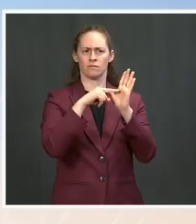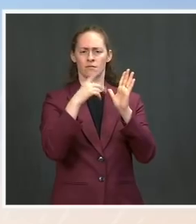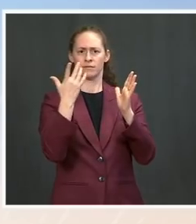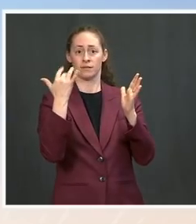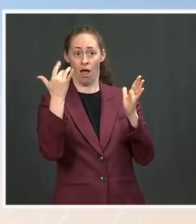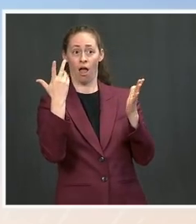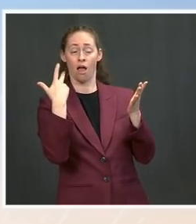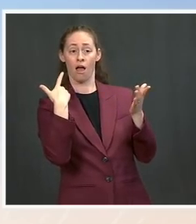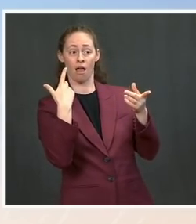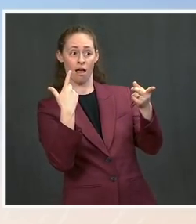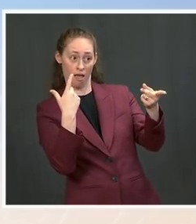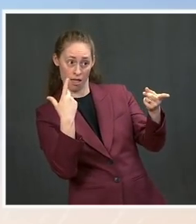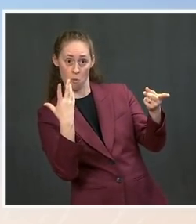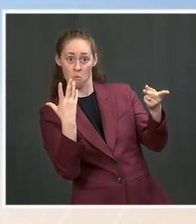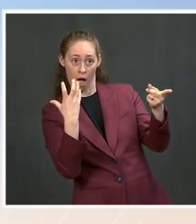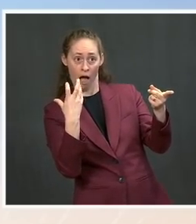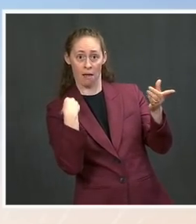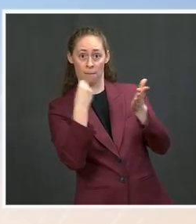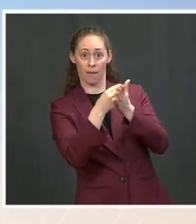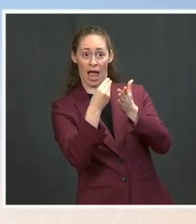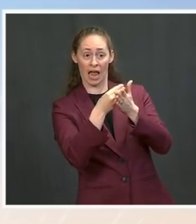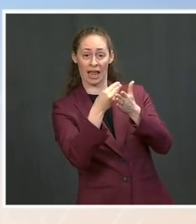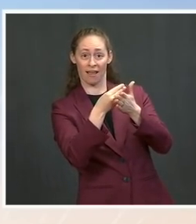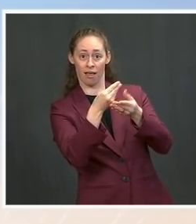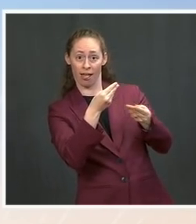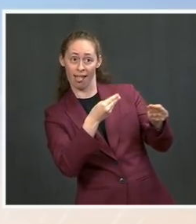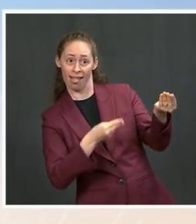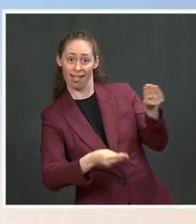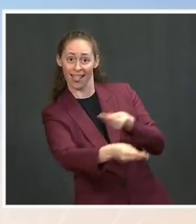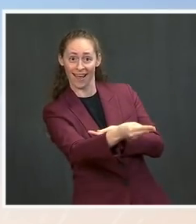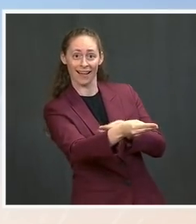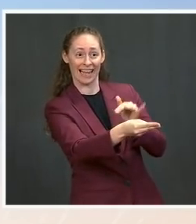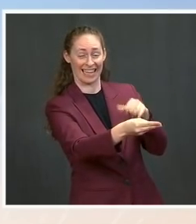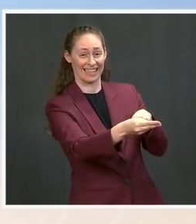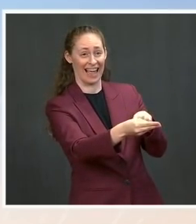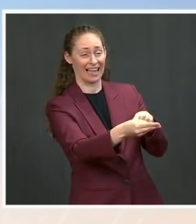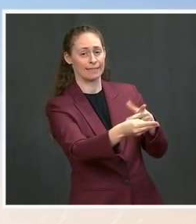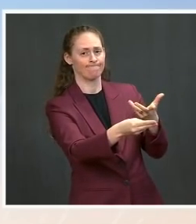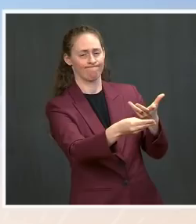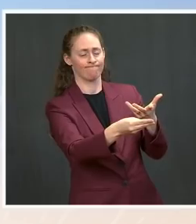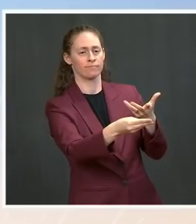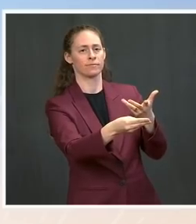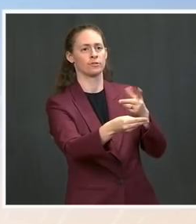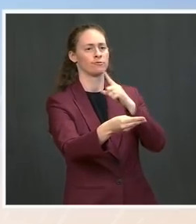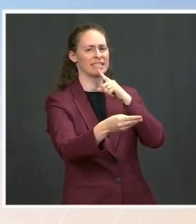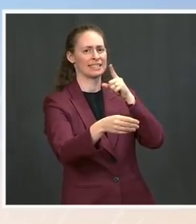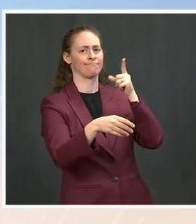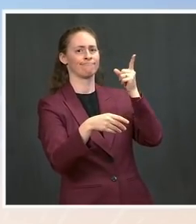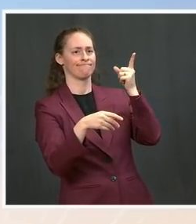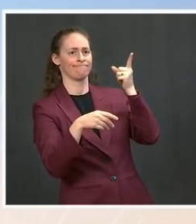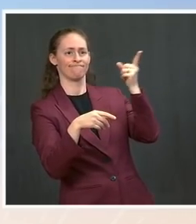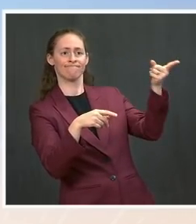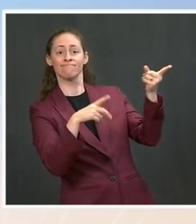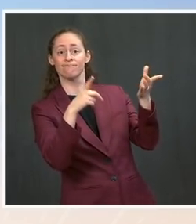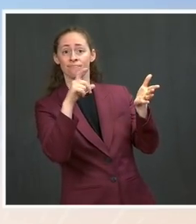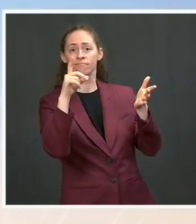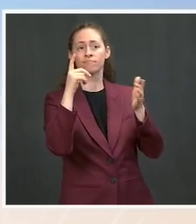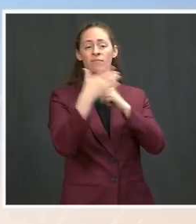Americans who are held in Iran are something that are raised -- that is raised at the highest level through discussions. Obviously, those are indirect.